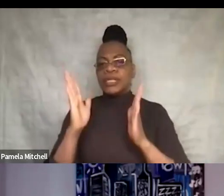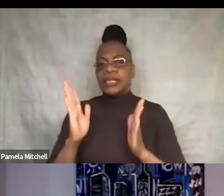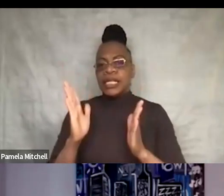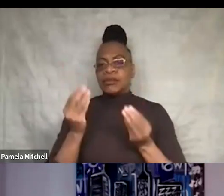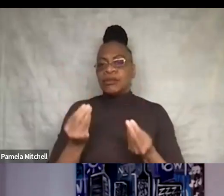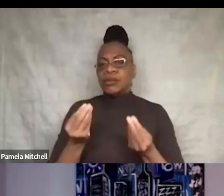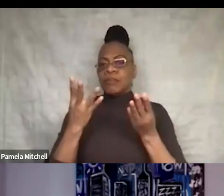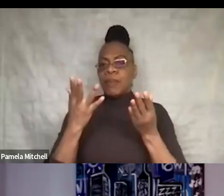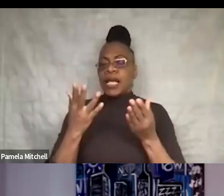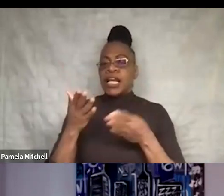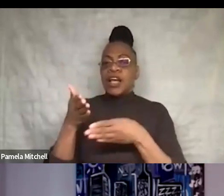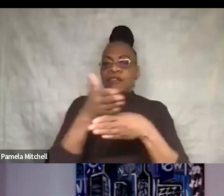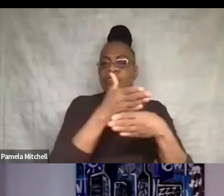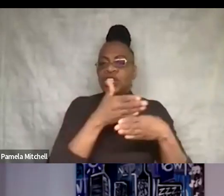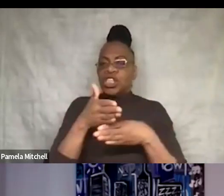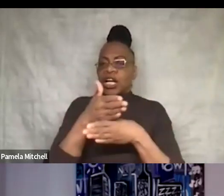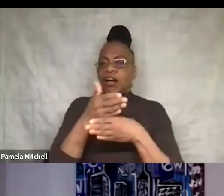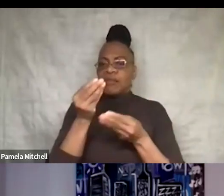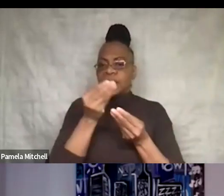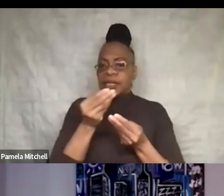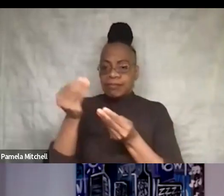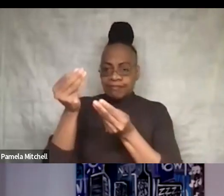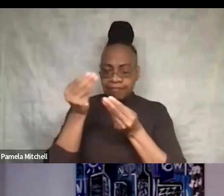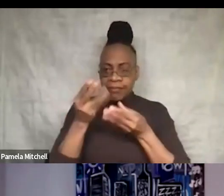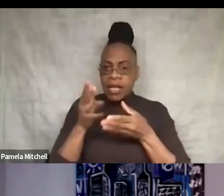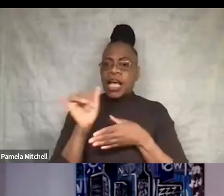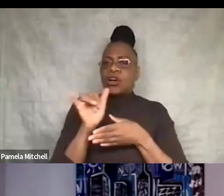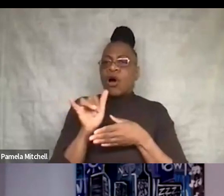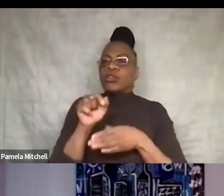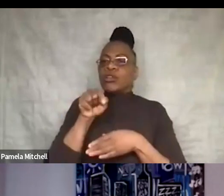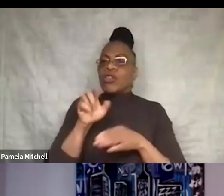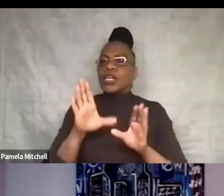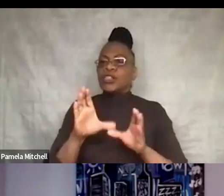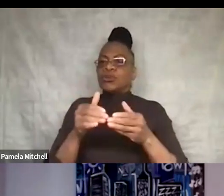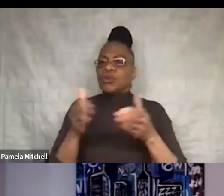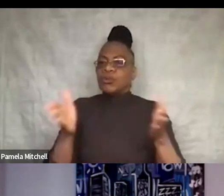And also, really encouraging this group to think about the whole person, I always say,